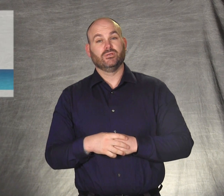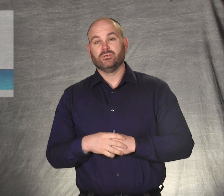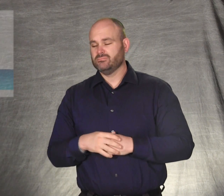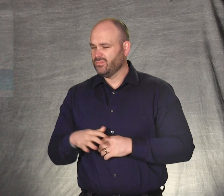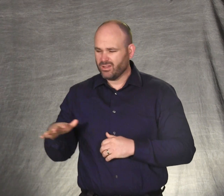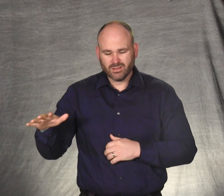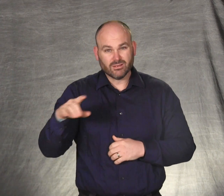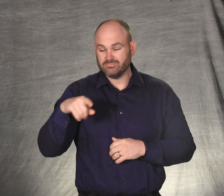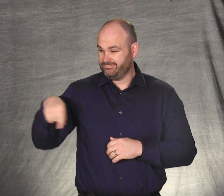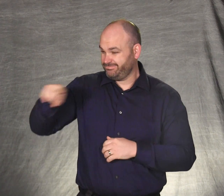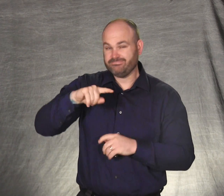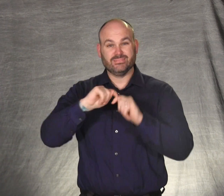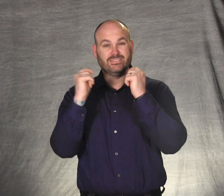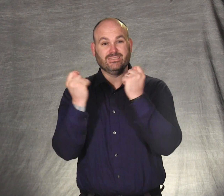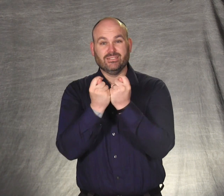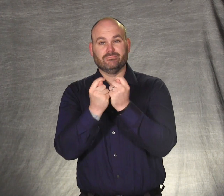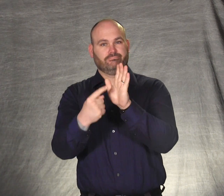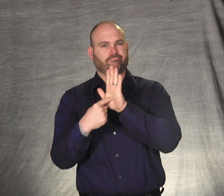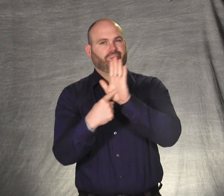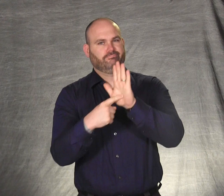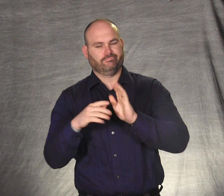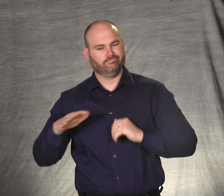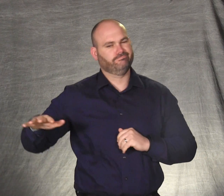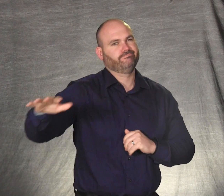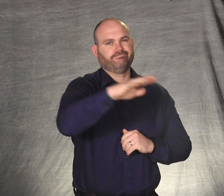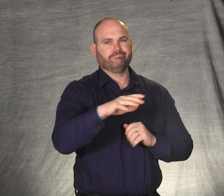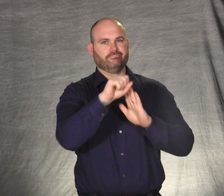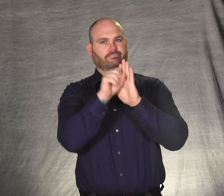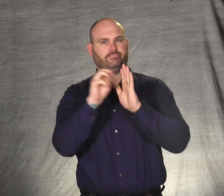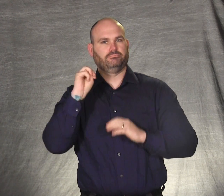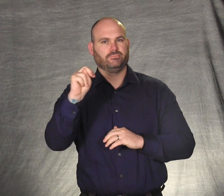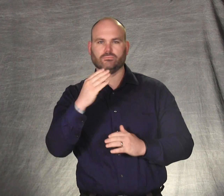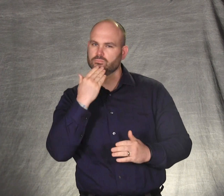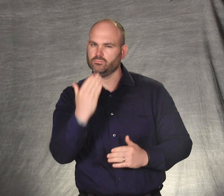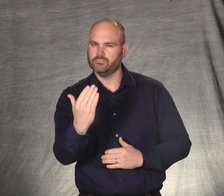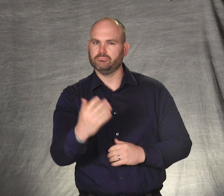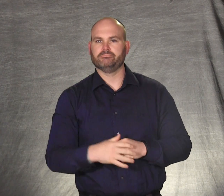They represent you well at the capitol.